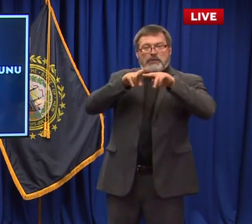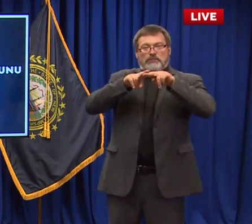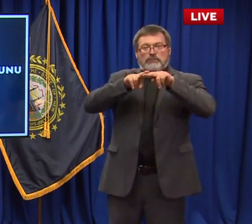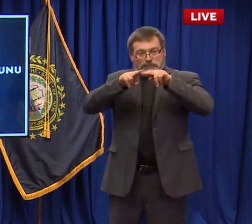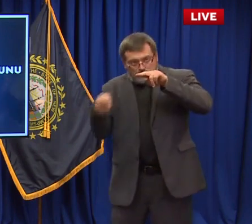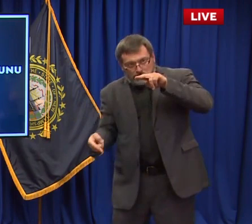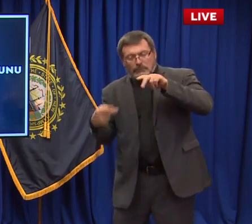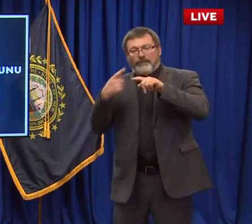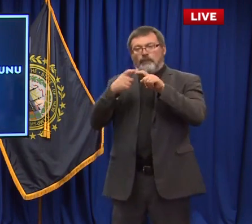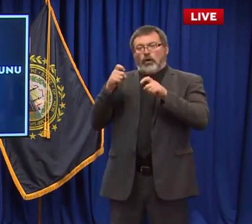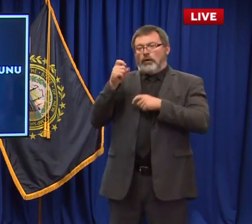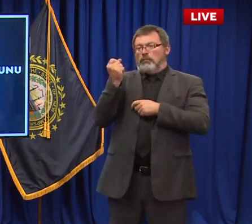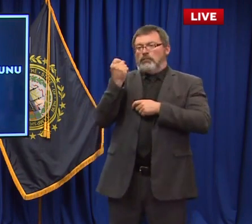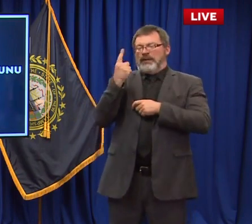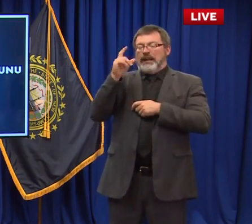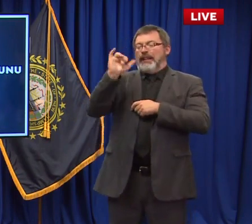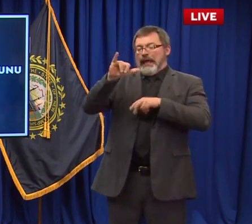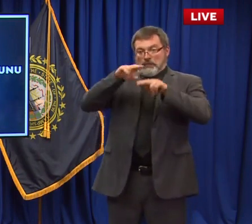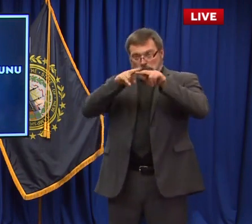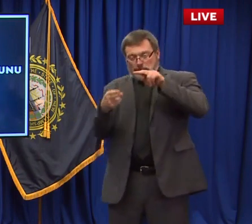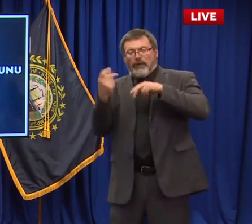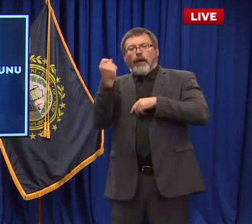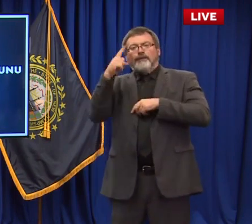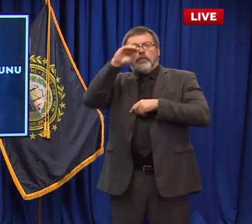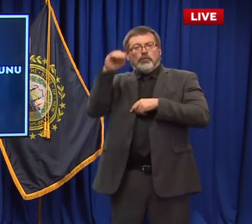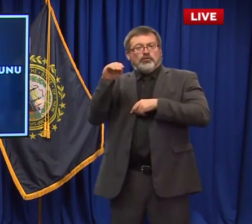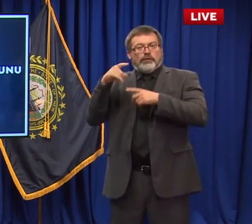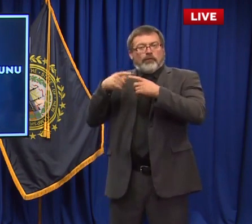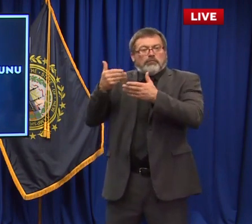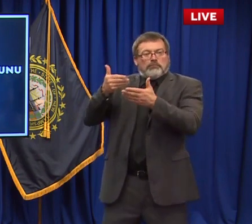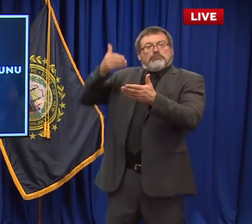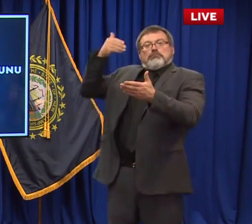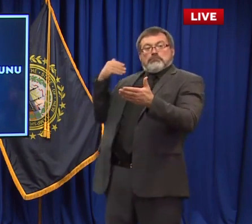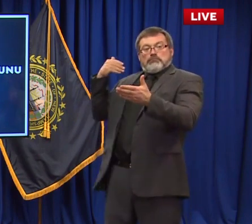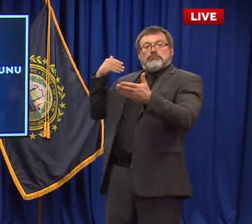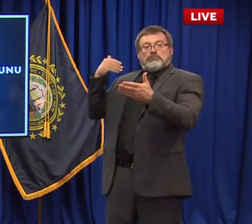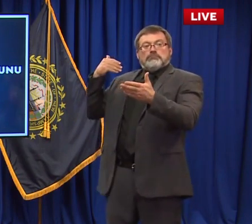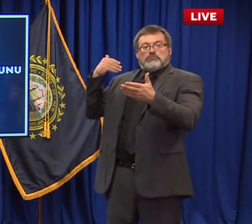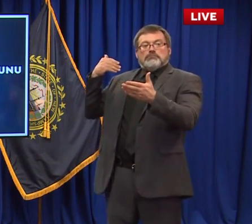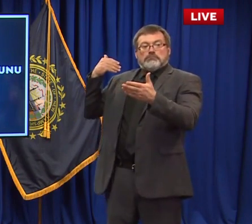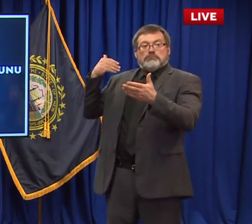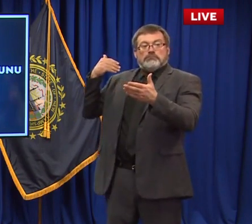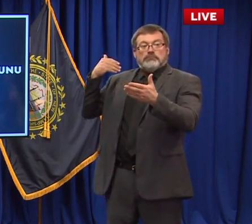NEARLY 90% DECLINE SINCE THE HIGHEST PEAK WHEN THE EPIDEMIC FIRST STARTED.